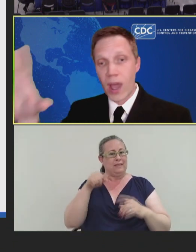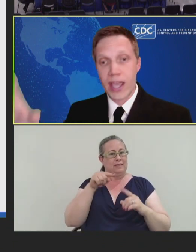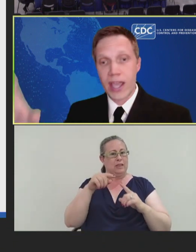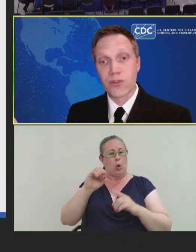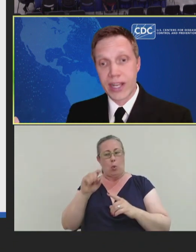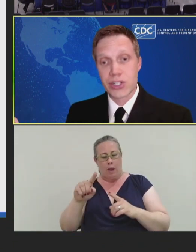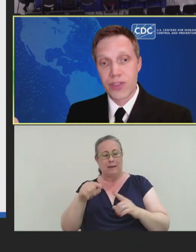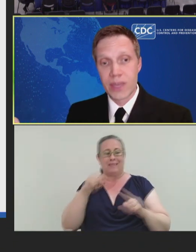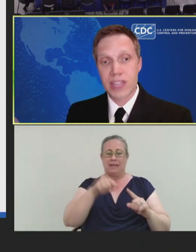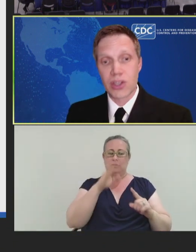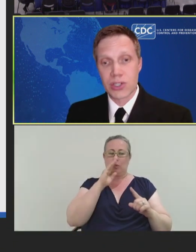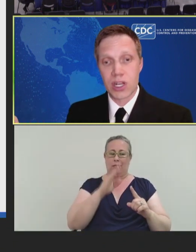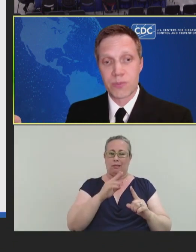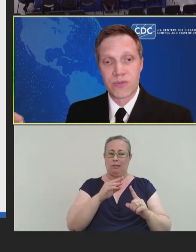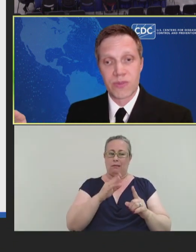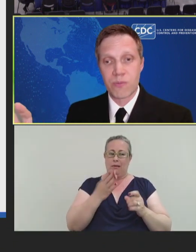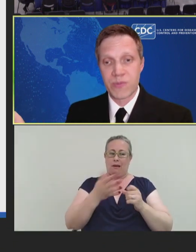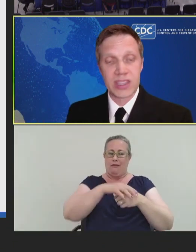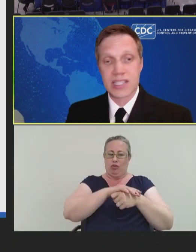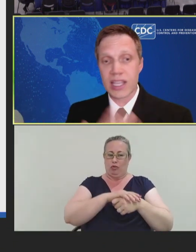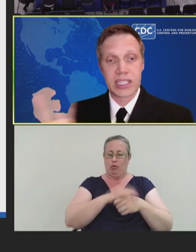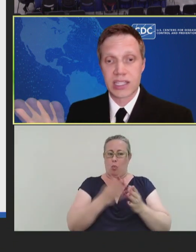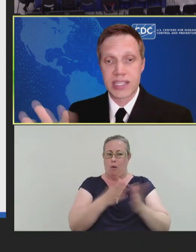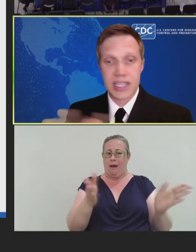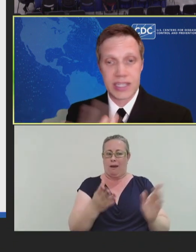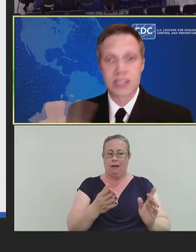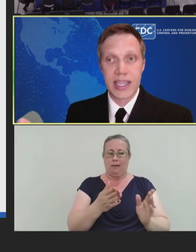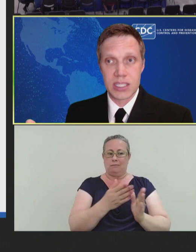wide range of them. It's also going to be less likely to lead to any delays in